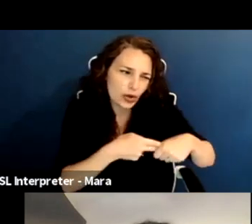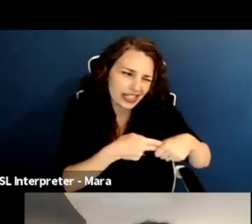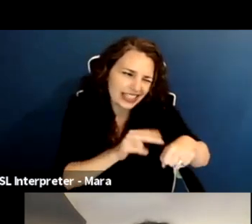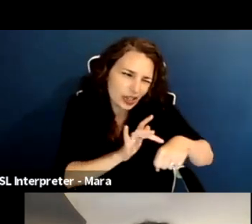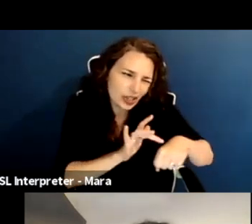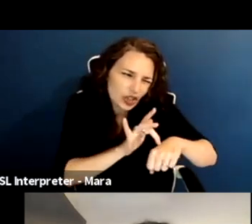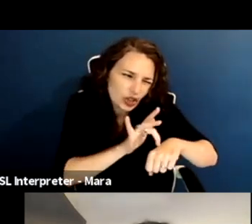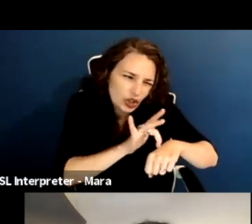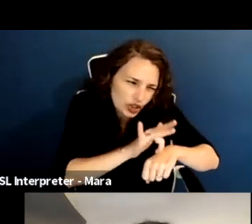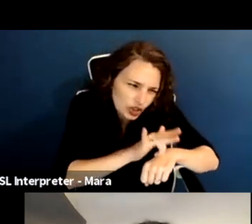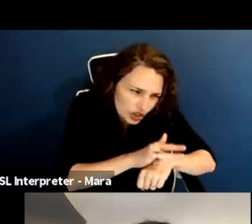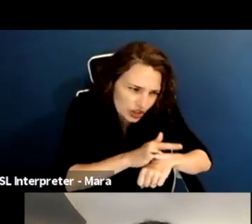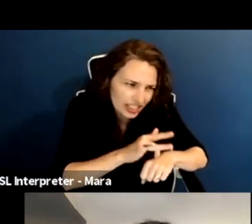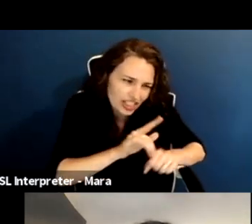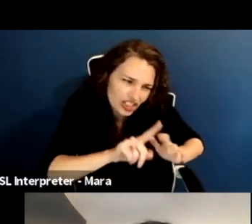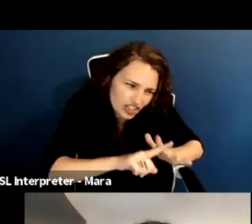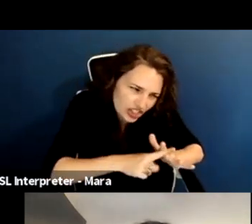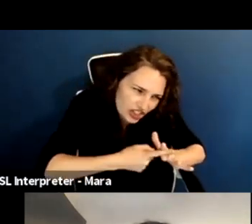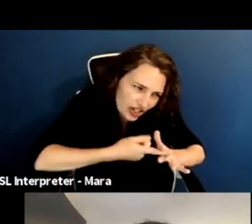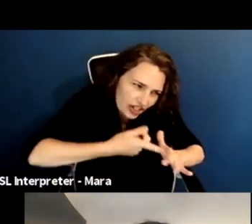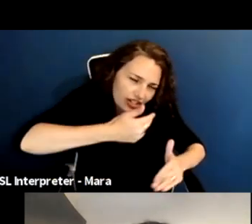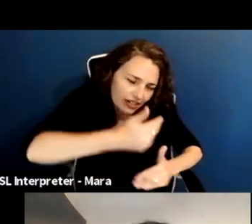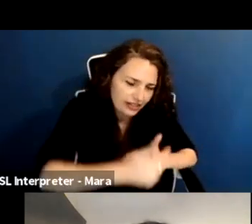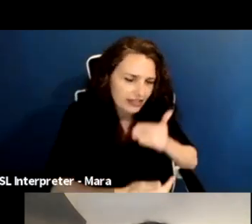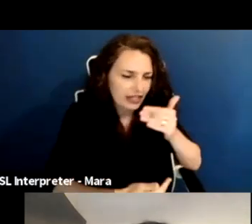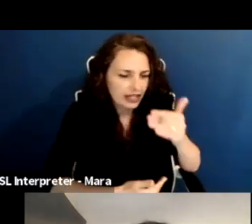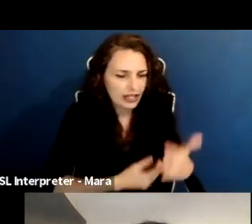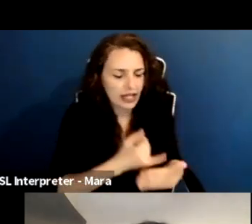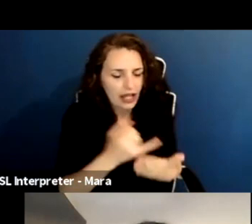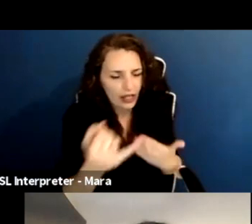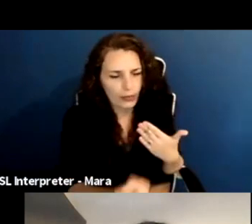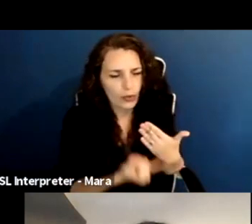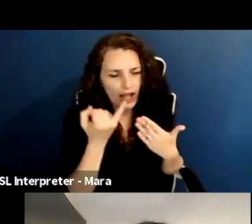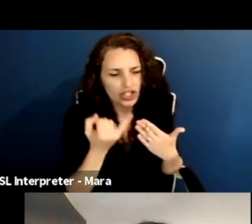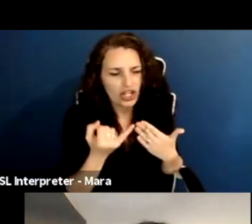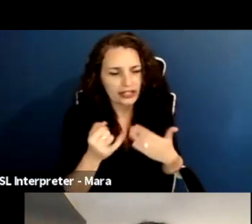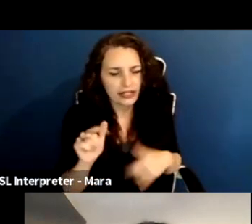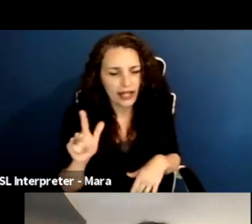This project really came after Hurricane Maria hit.